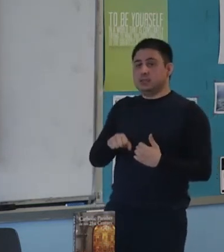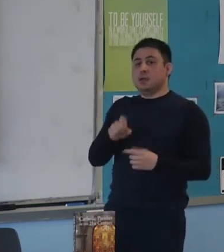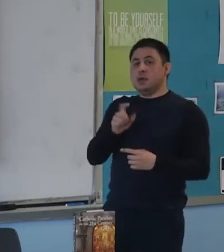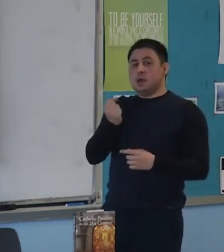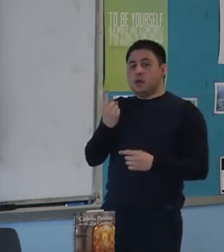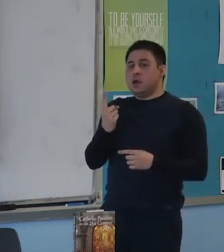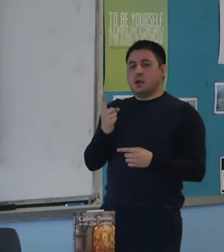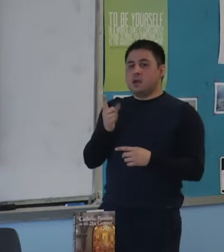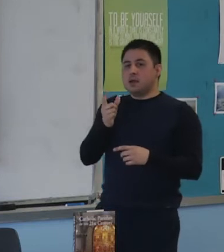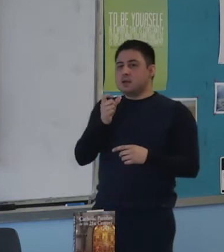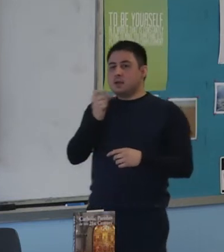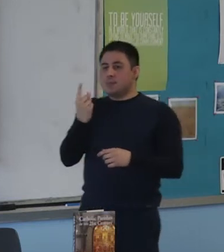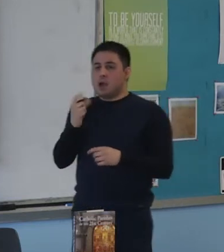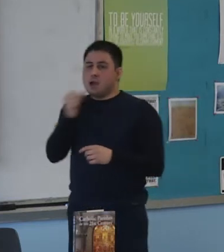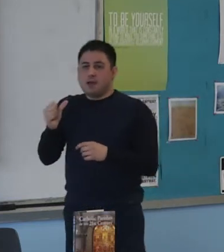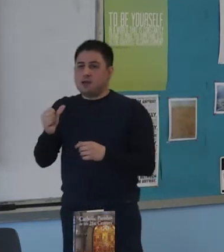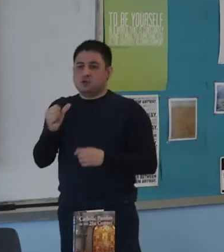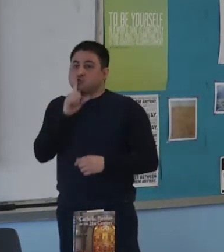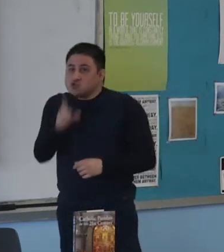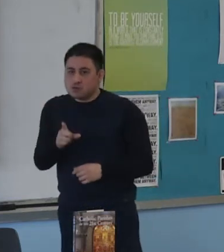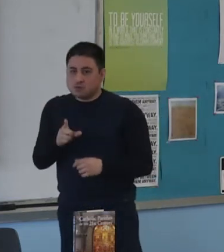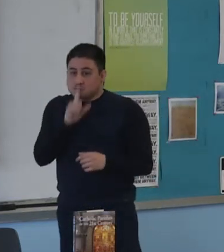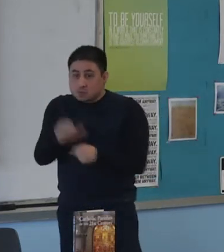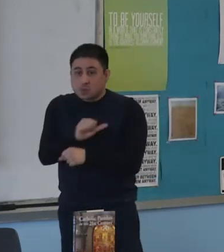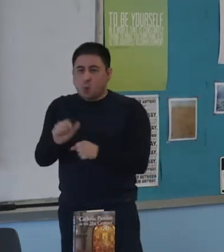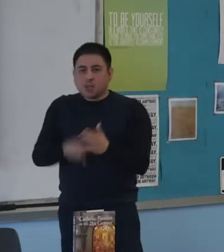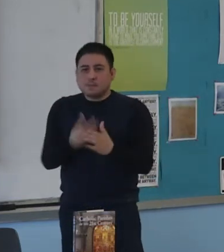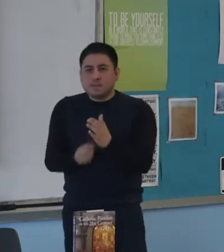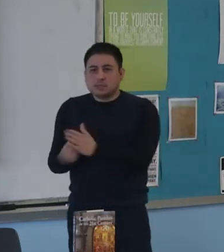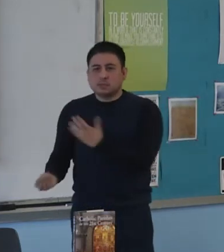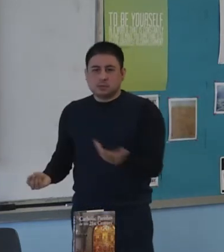don't necessarily...we're not sure. Are there other things we're missing? Or is